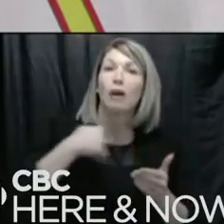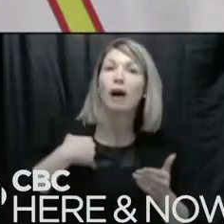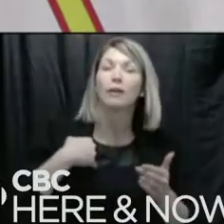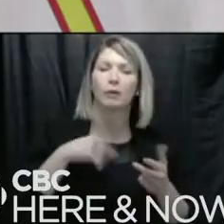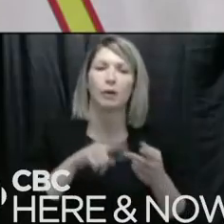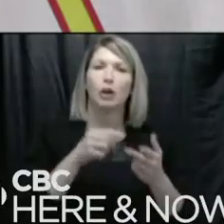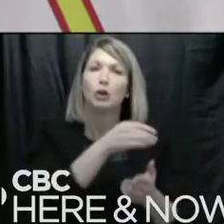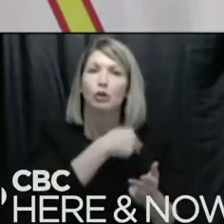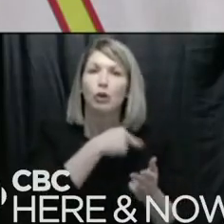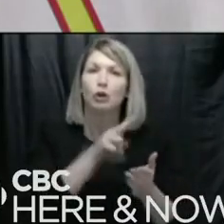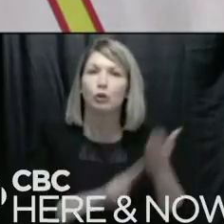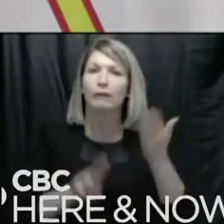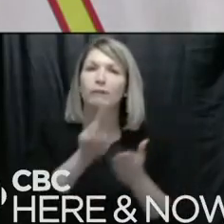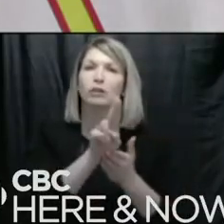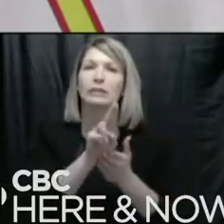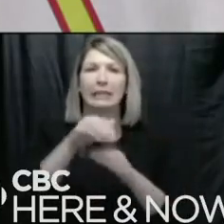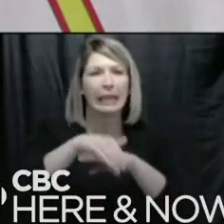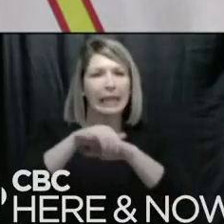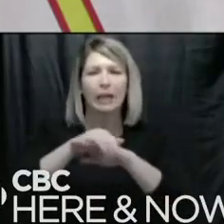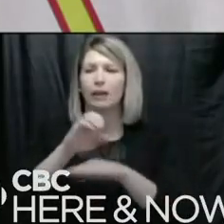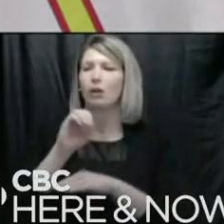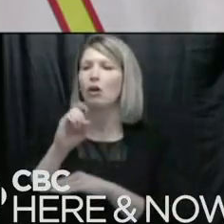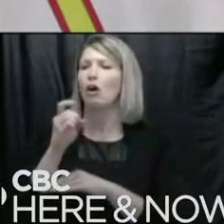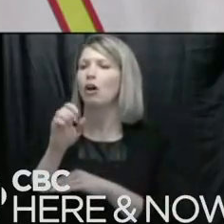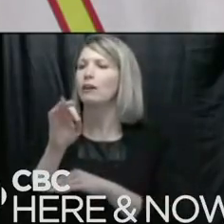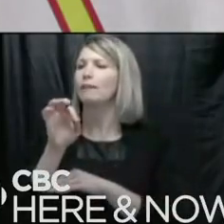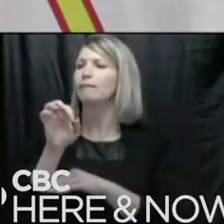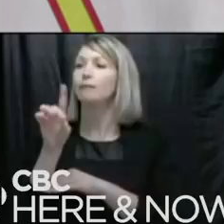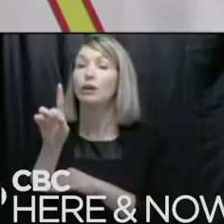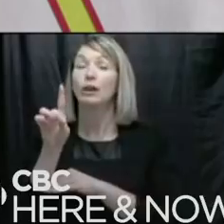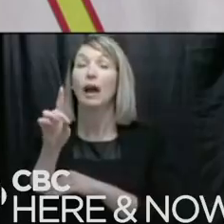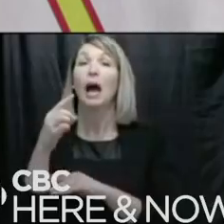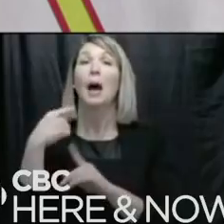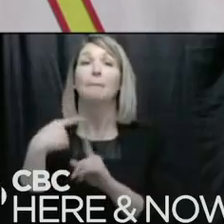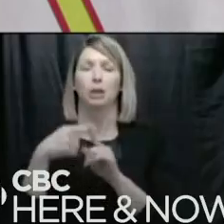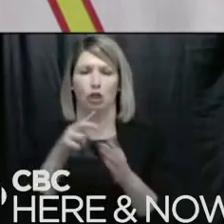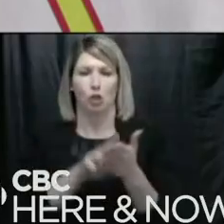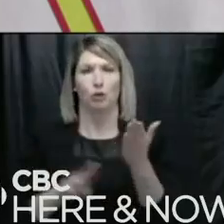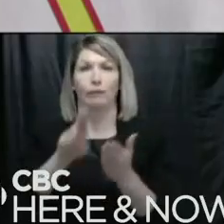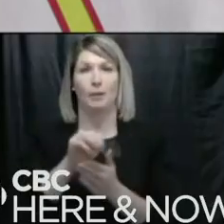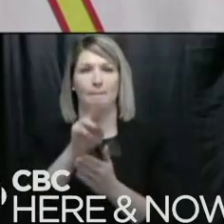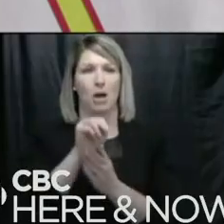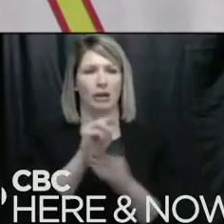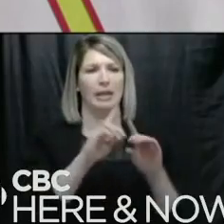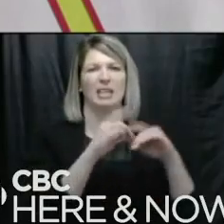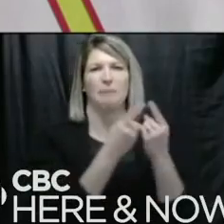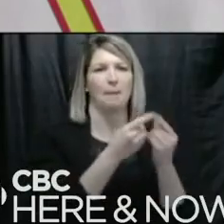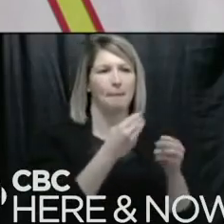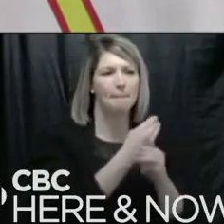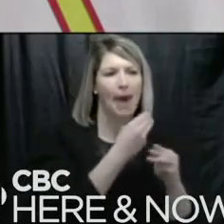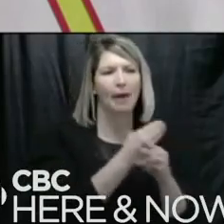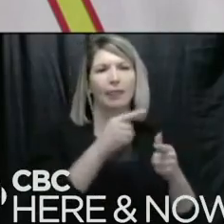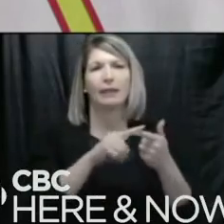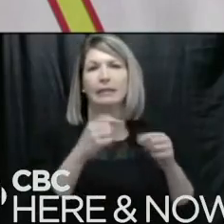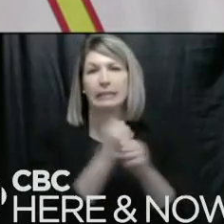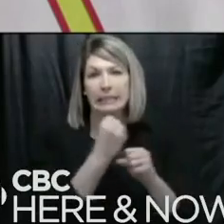OF TORONTO, UNIVERSITY OF OXFORD, THE DEPARTMENT OF